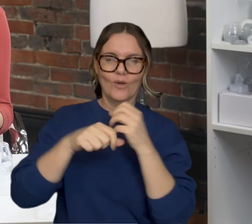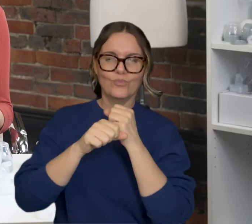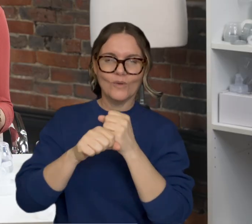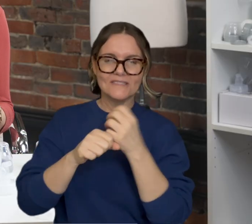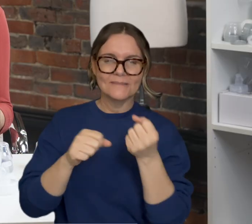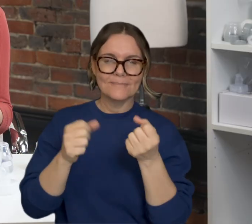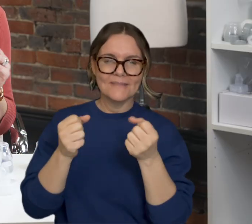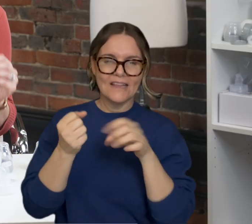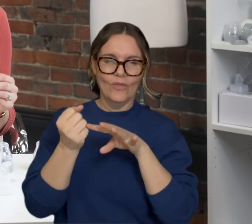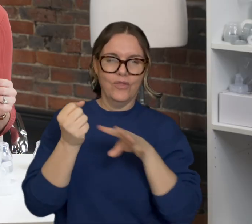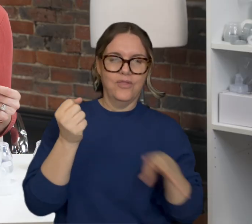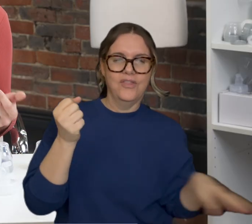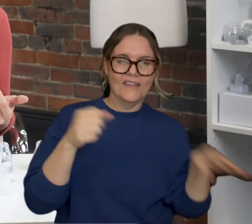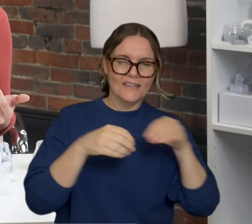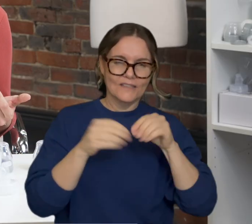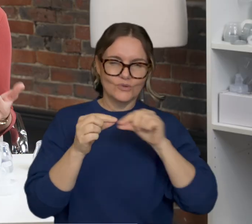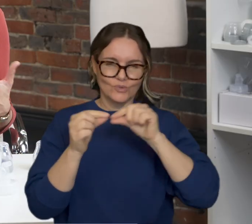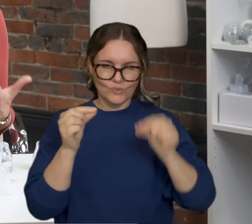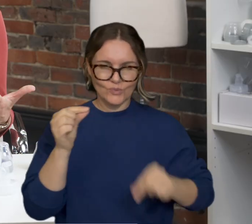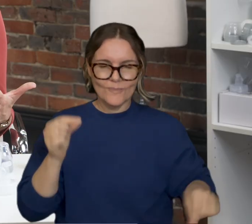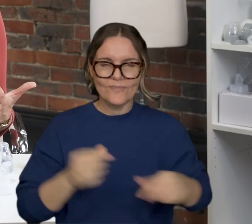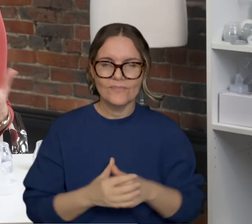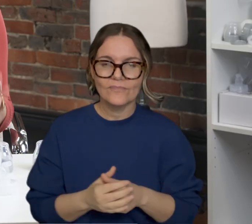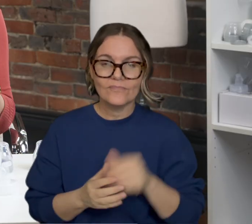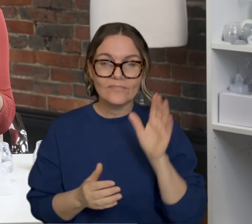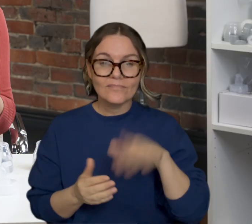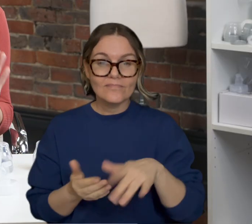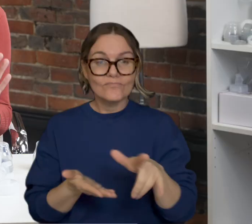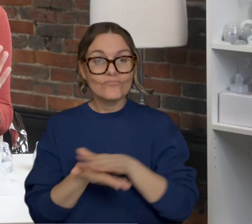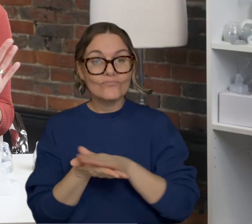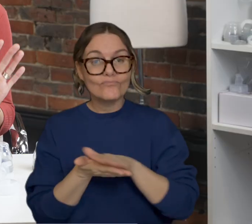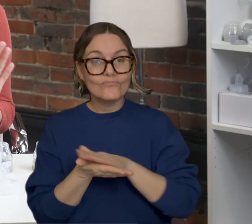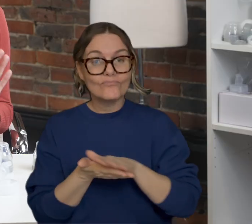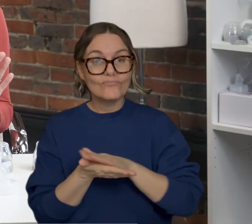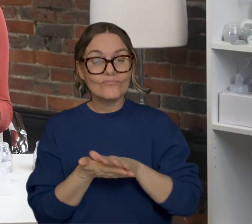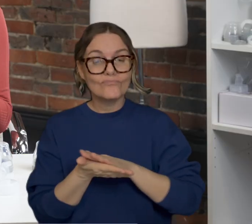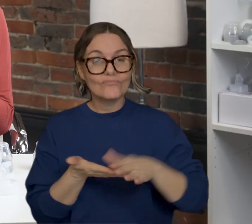backflow protector nothing should be in the tubing but air so if as long as it stays dry you don't